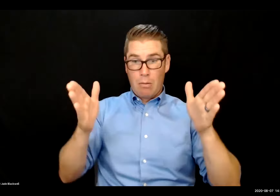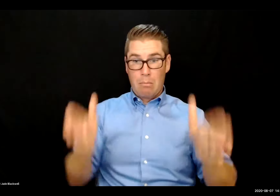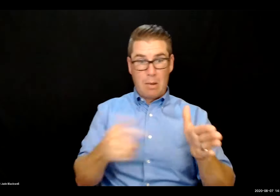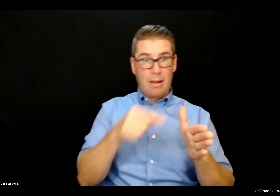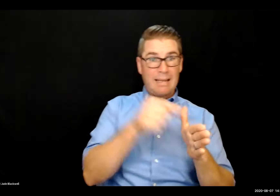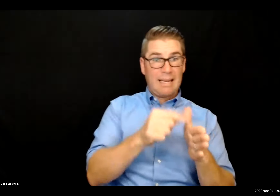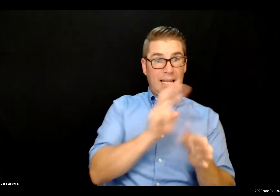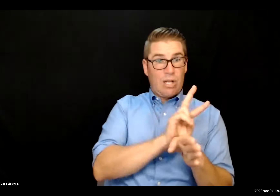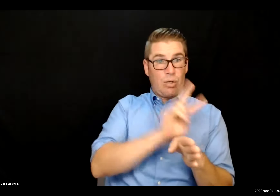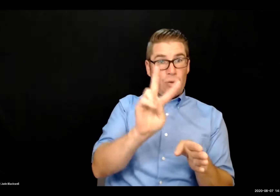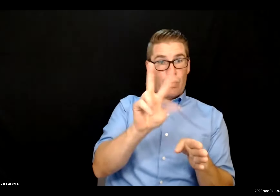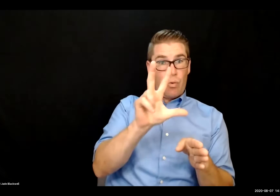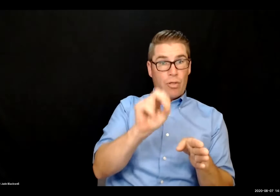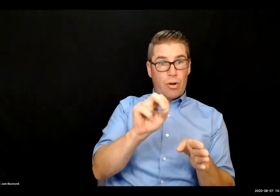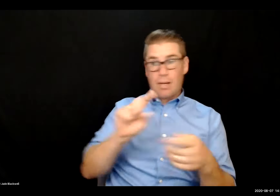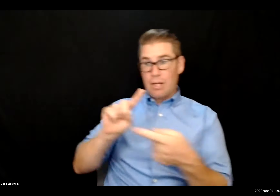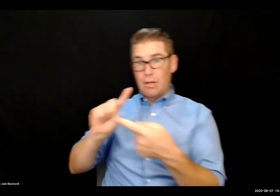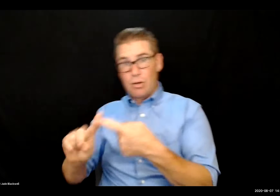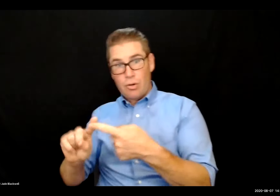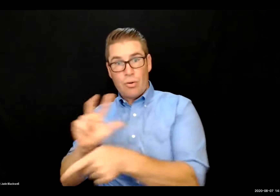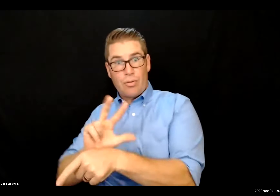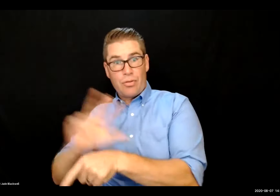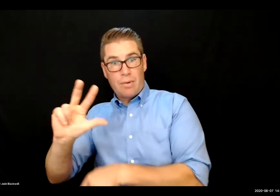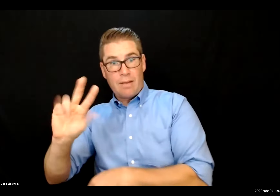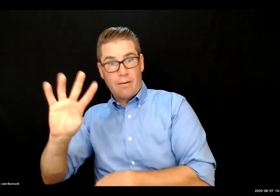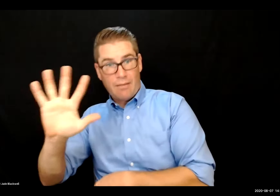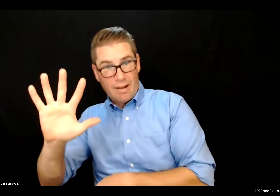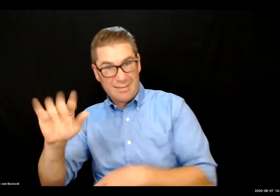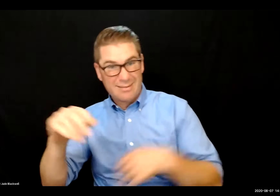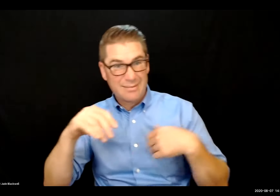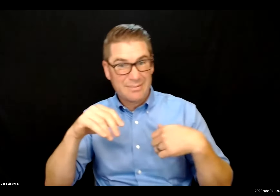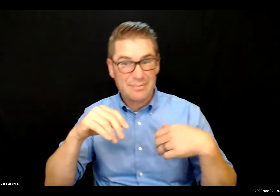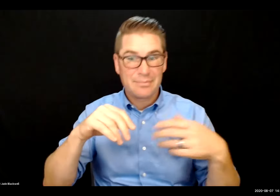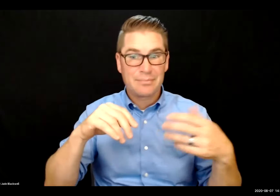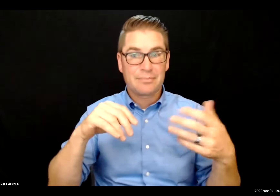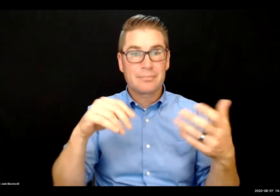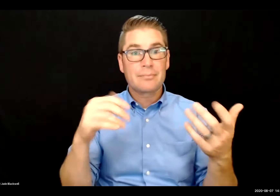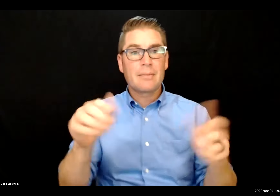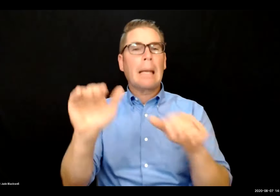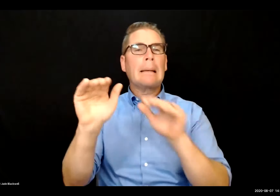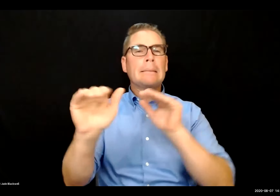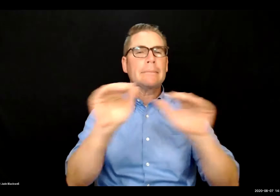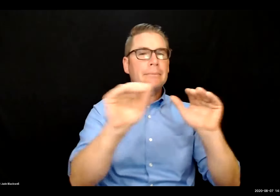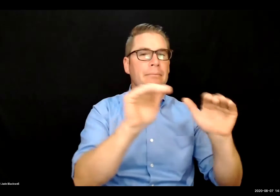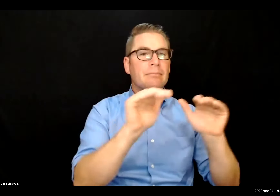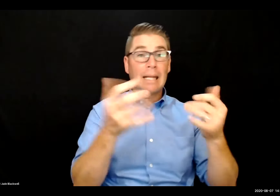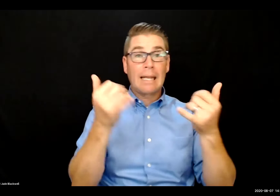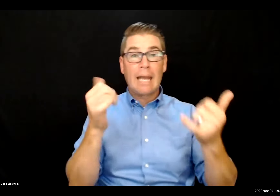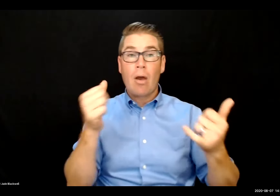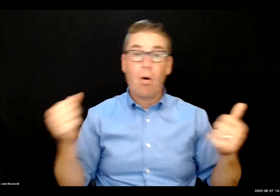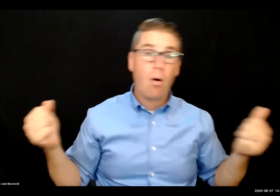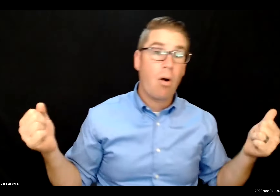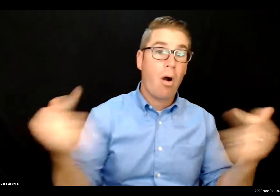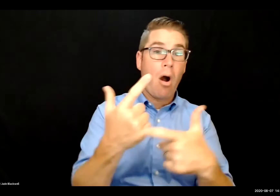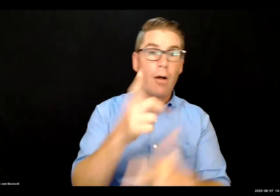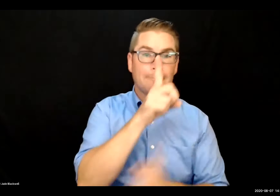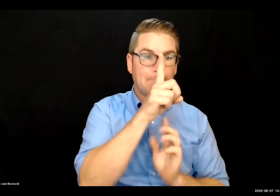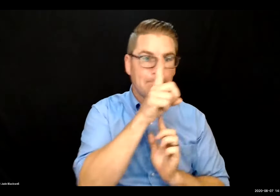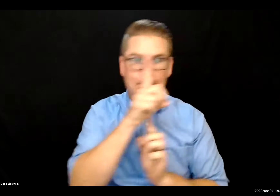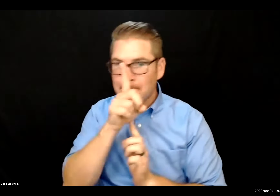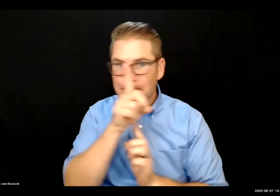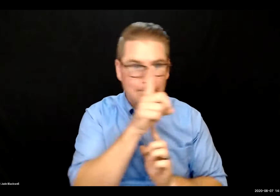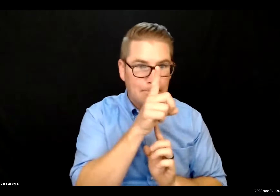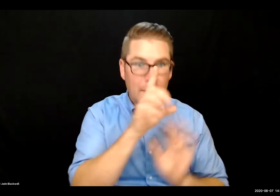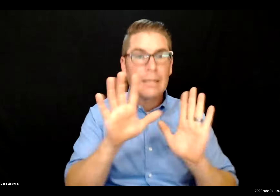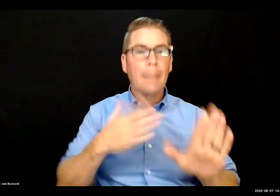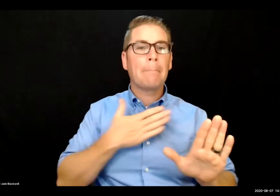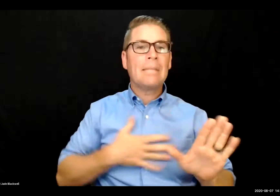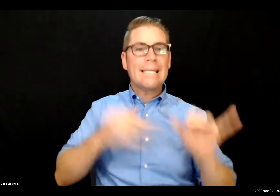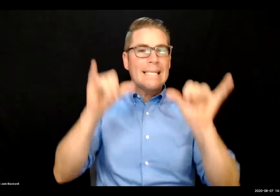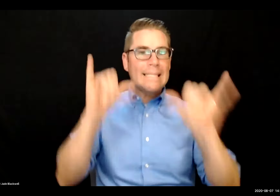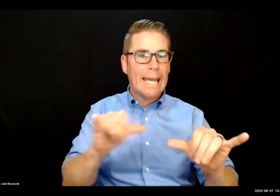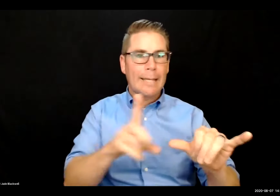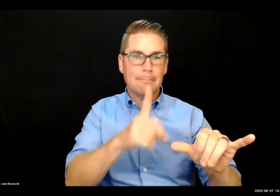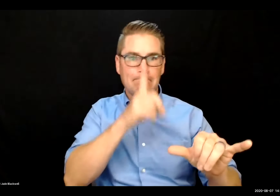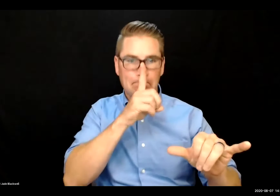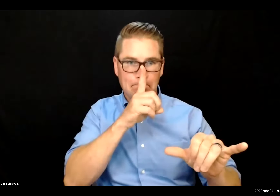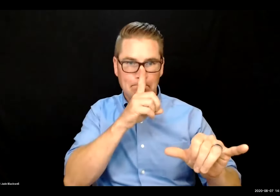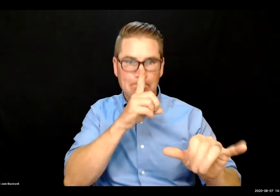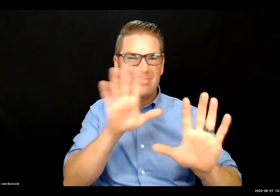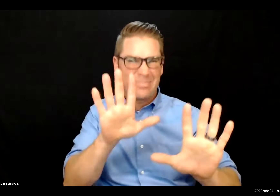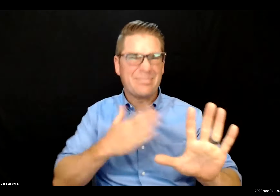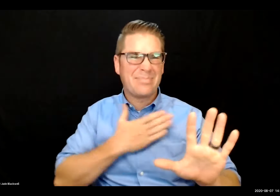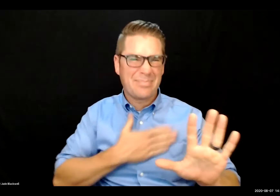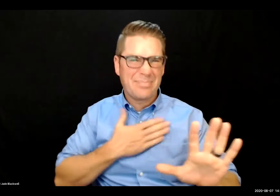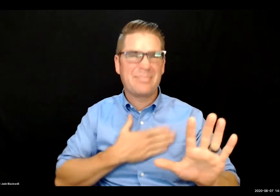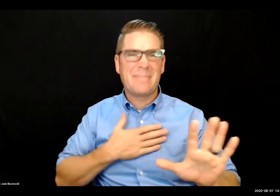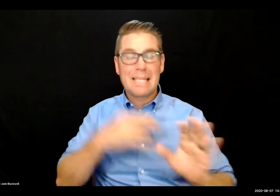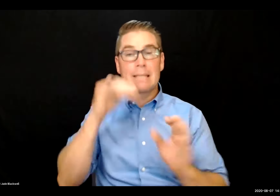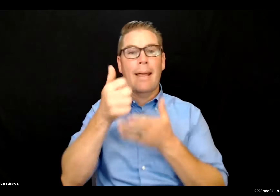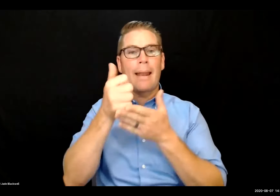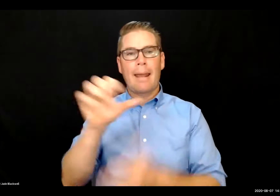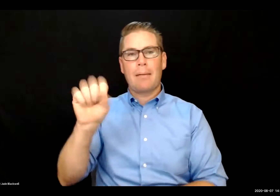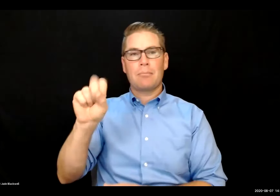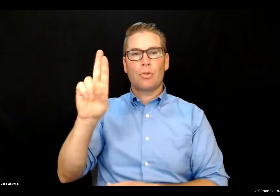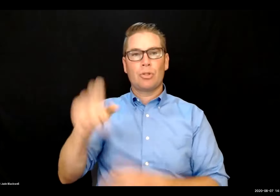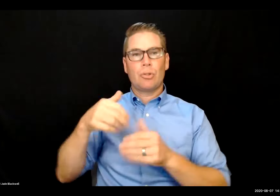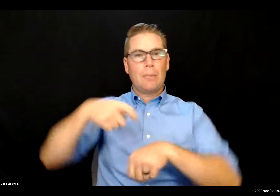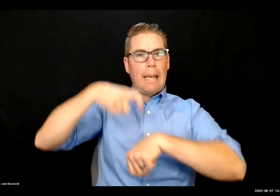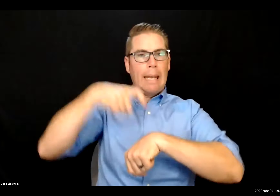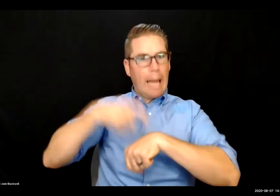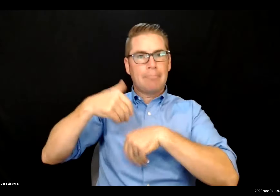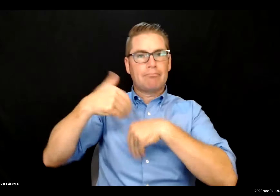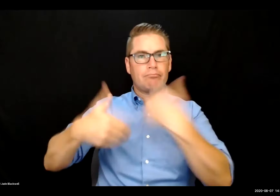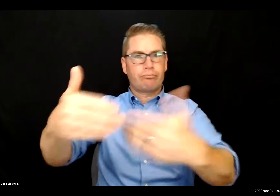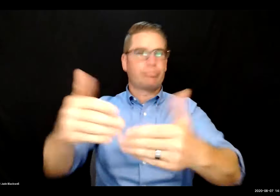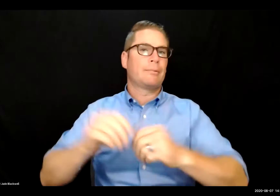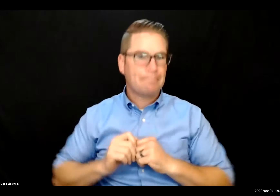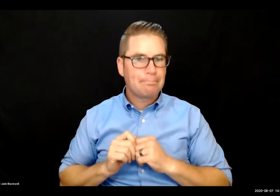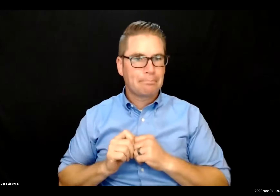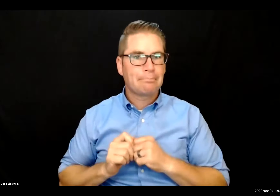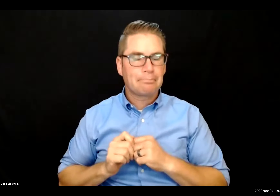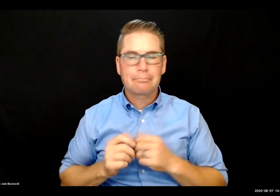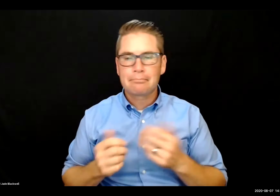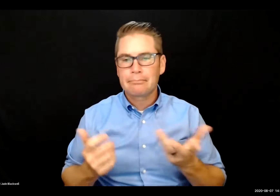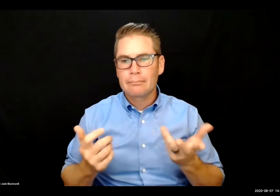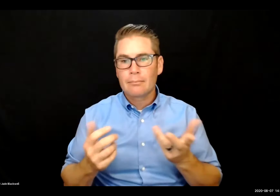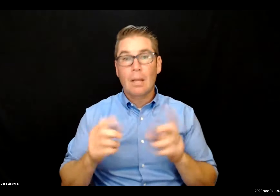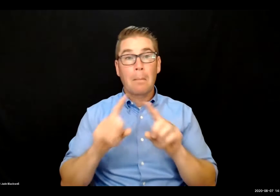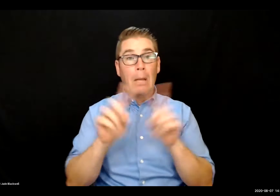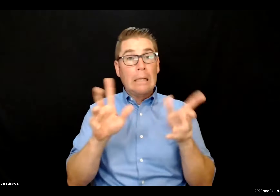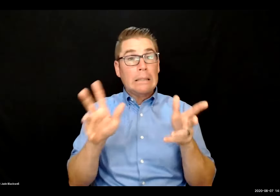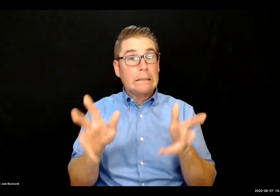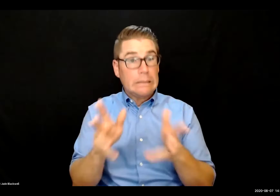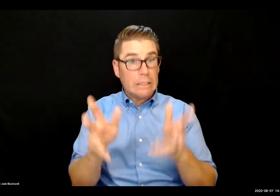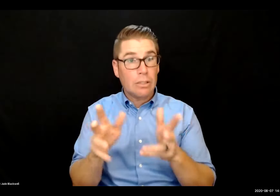And I'm going through housekeeping items before we start with the presentation I'm Andrea and we have Brianna as your facility ate or here so we want to make this as smooth as possible